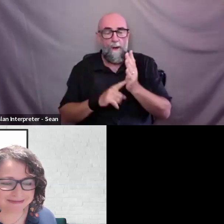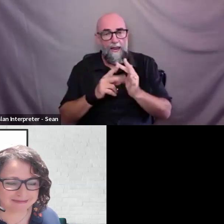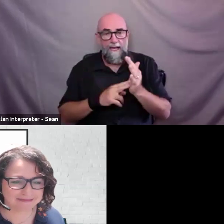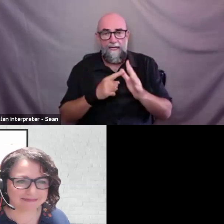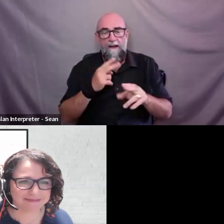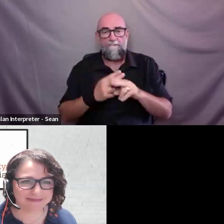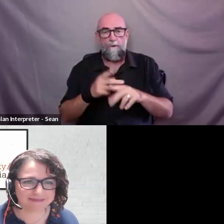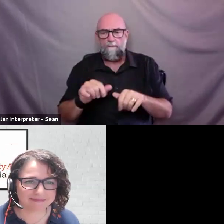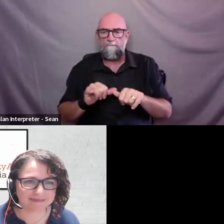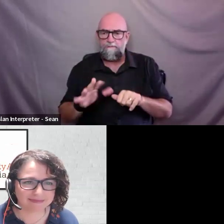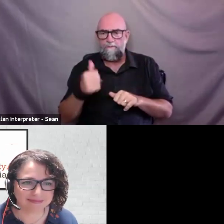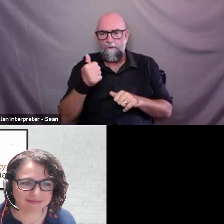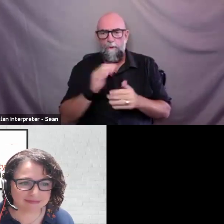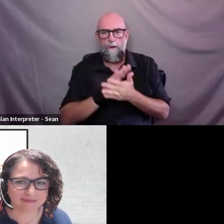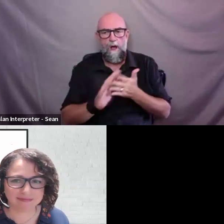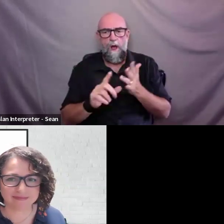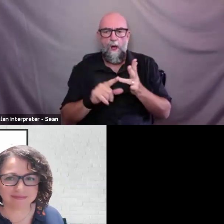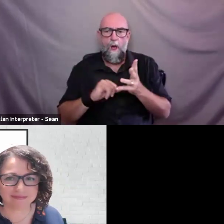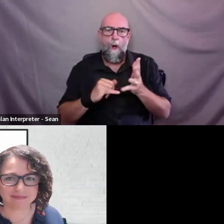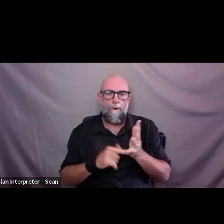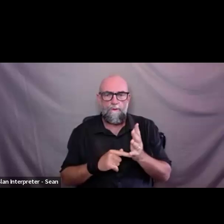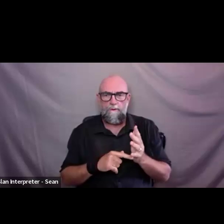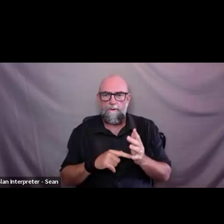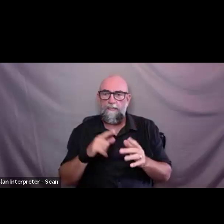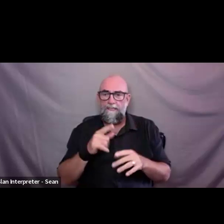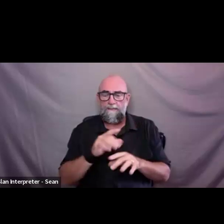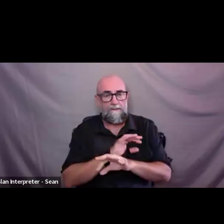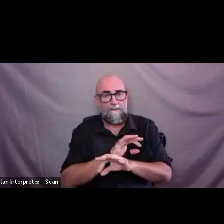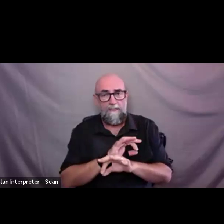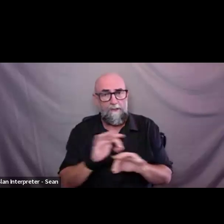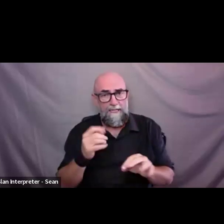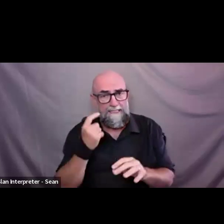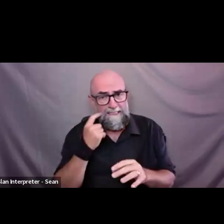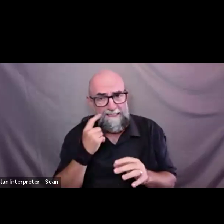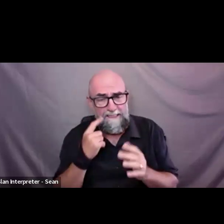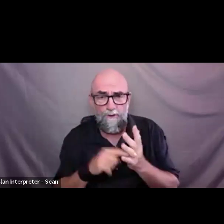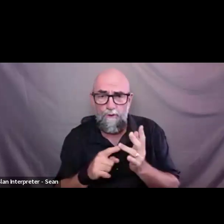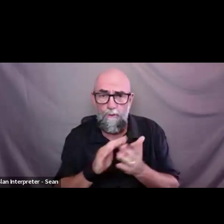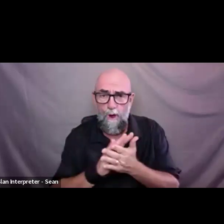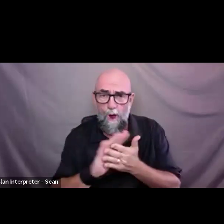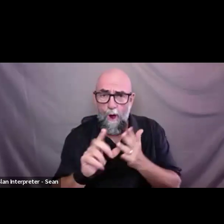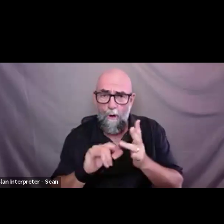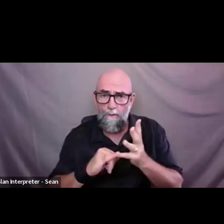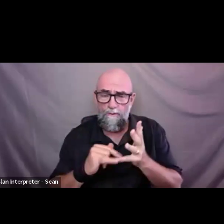and manage some passionate panellists and it has been wonderful to work